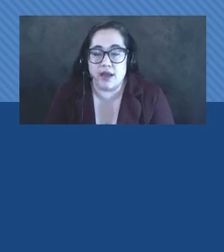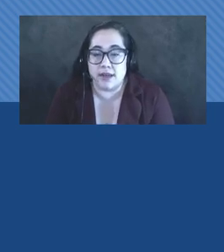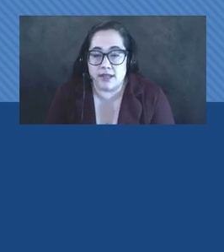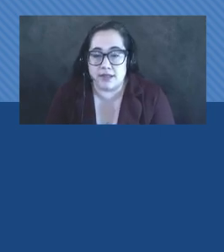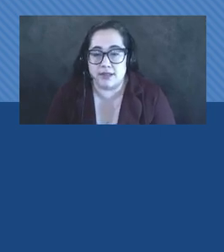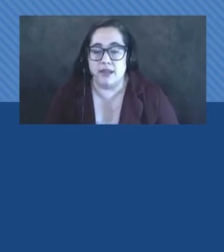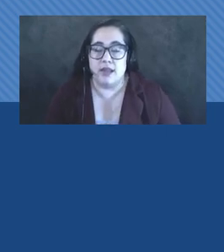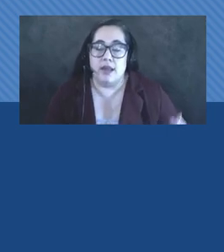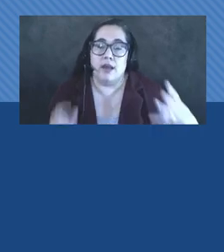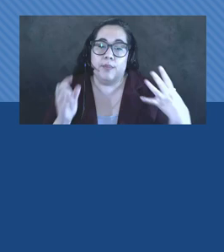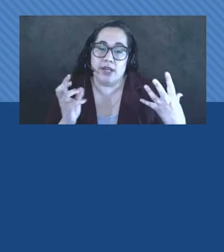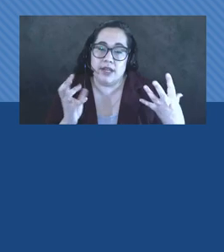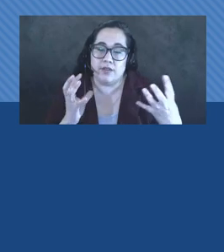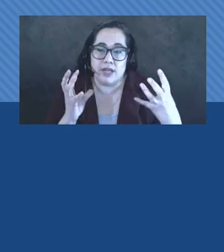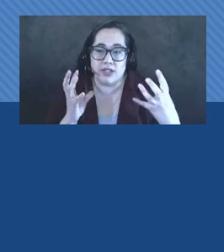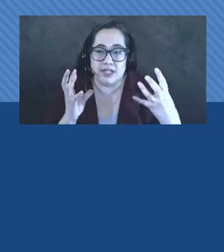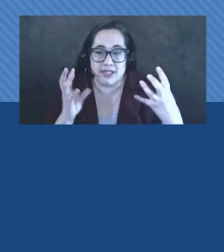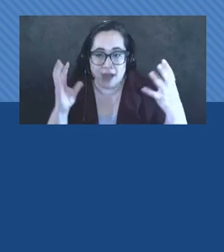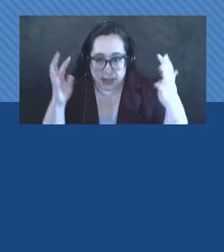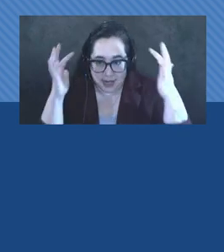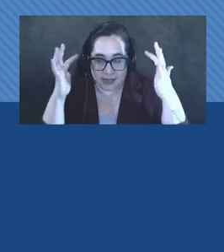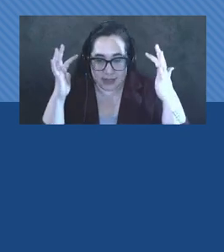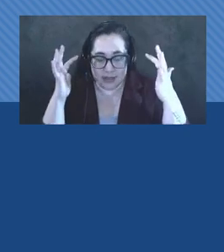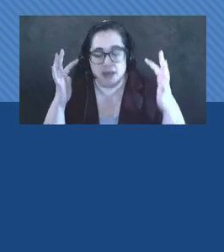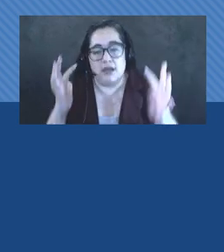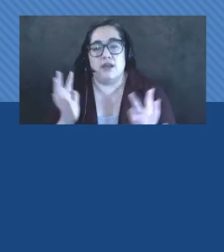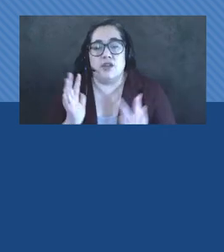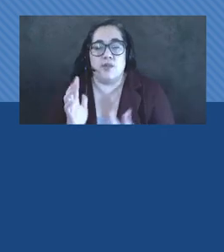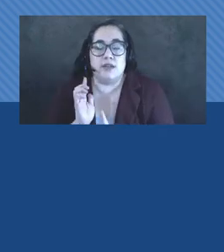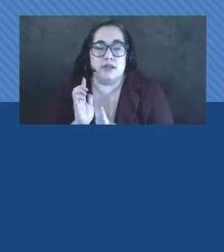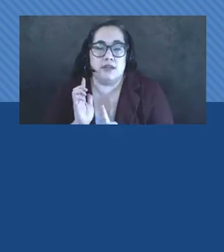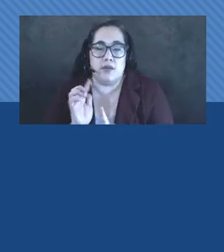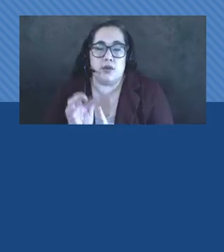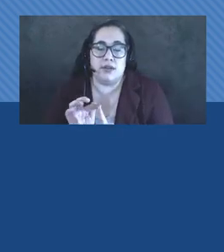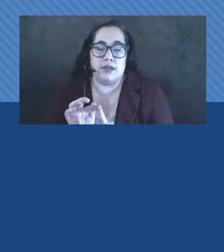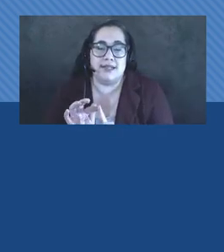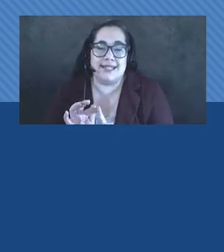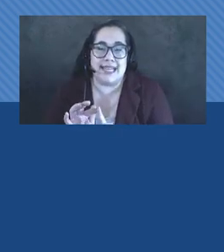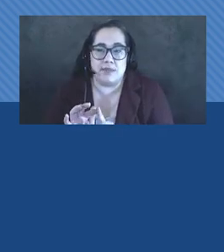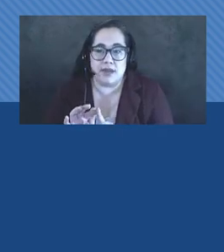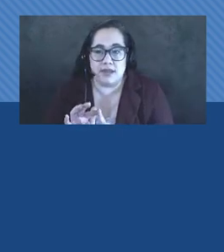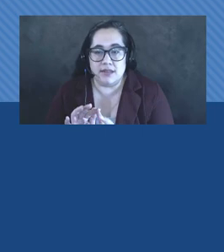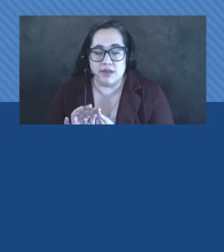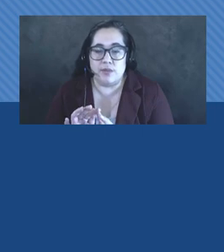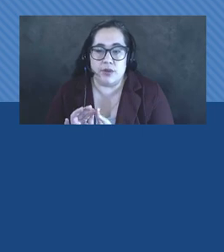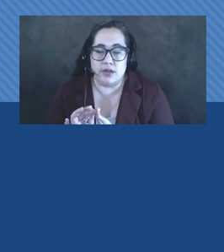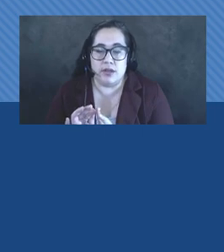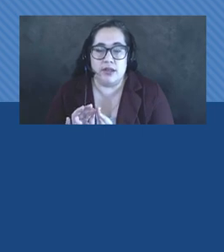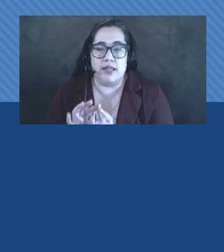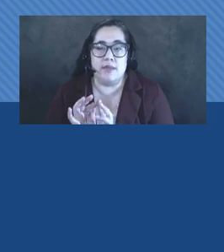context putting information into context goes back to that word schema that's in your book. That